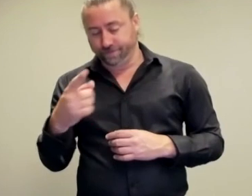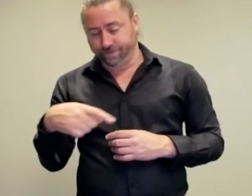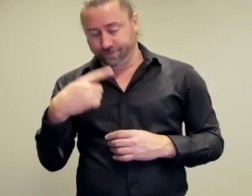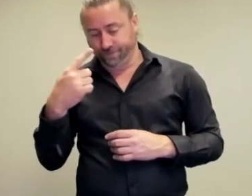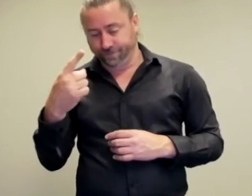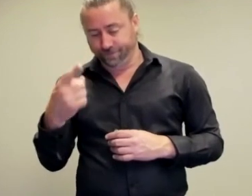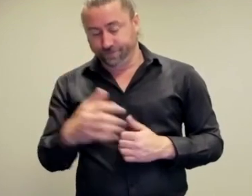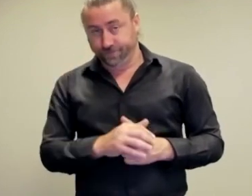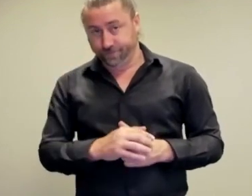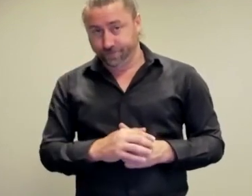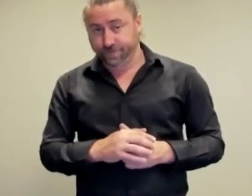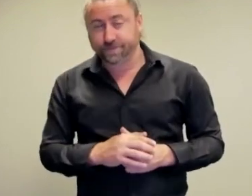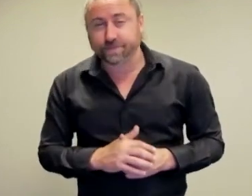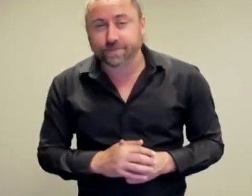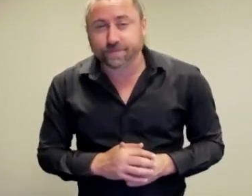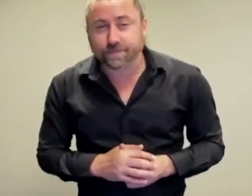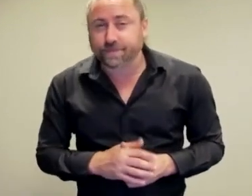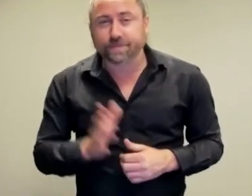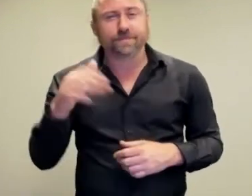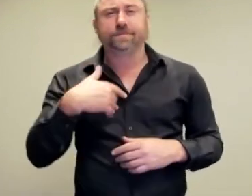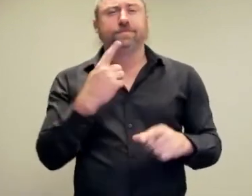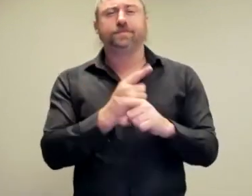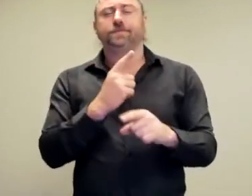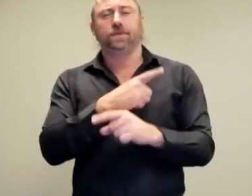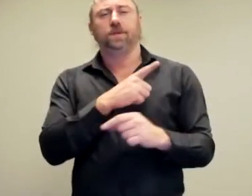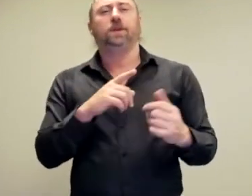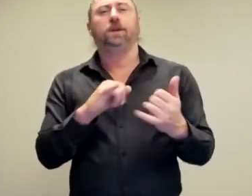explode like fireworks and terminate in sticky filaments,